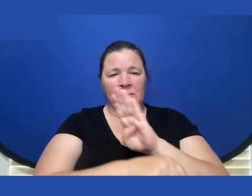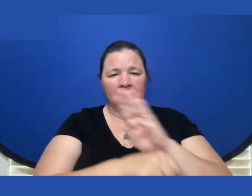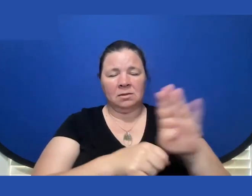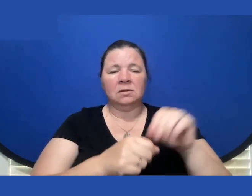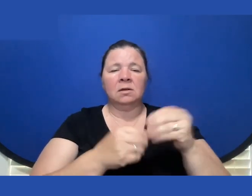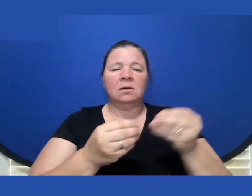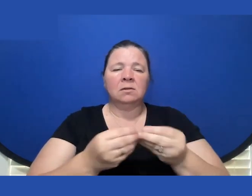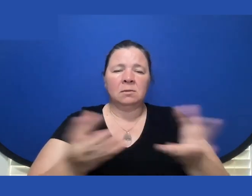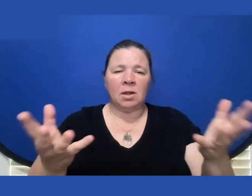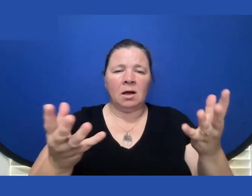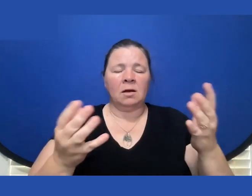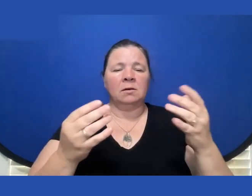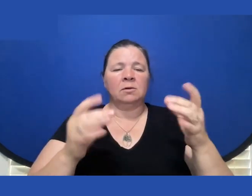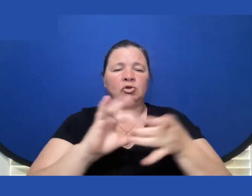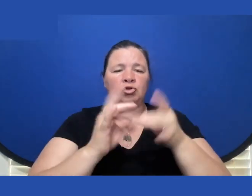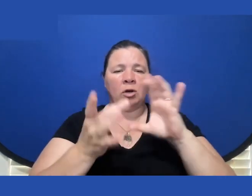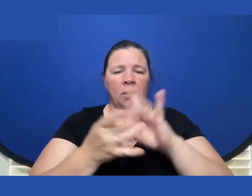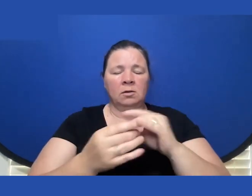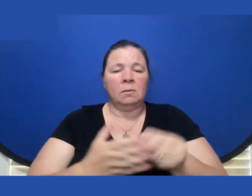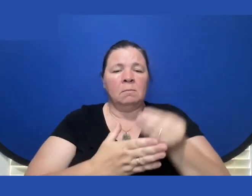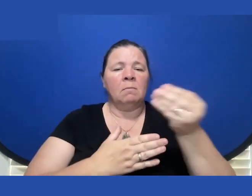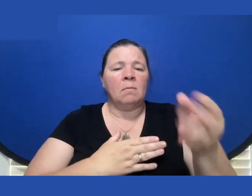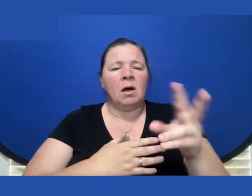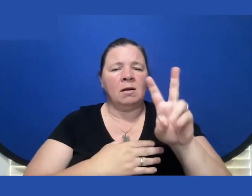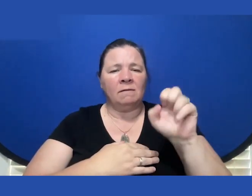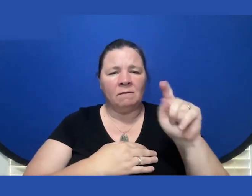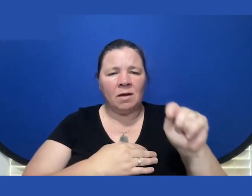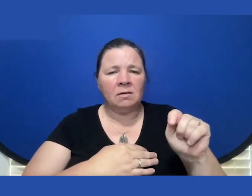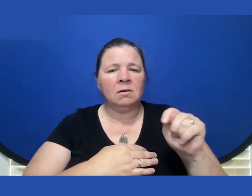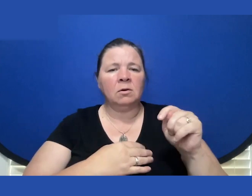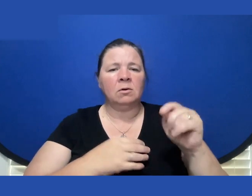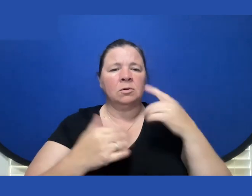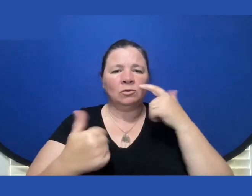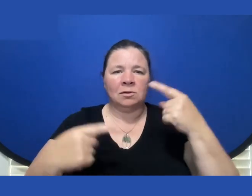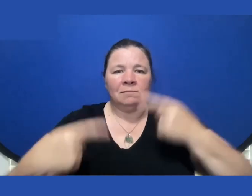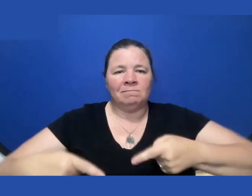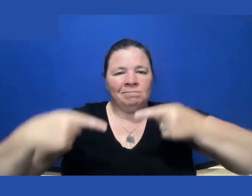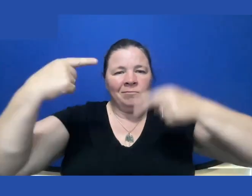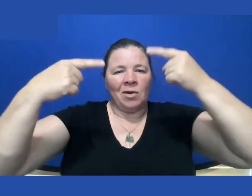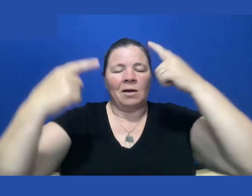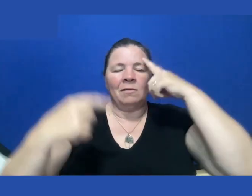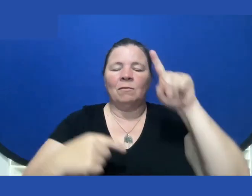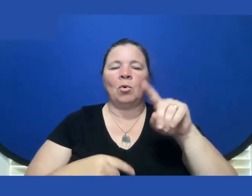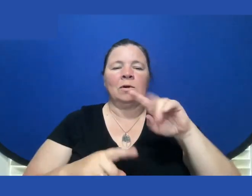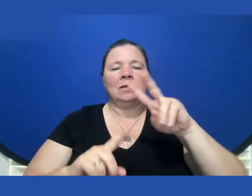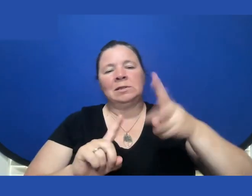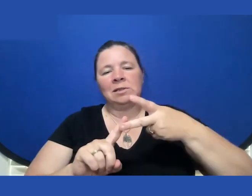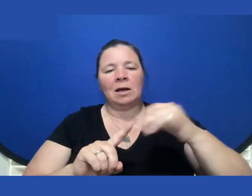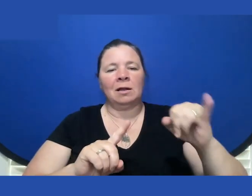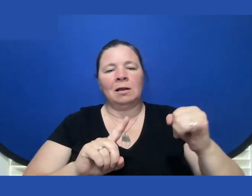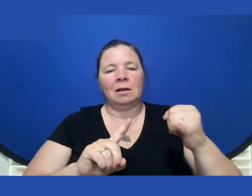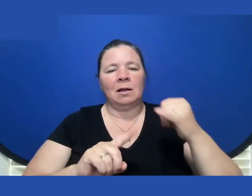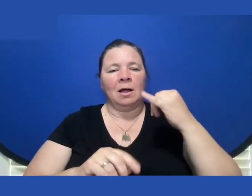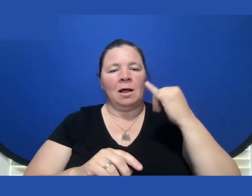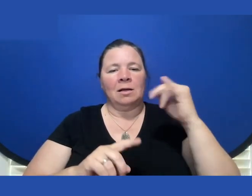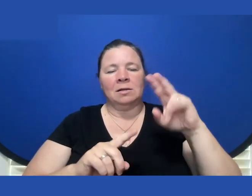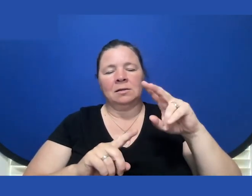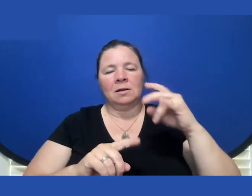we see that they're vying, Veterans and people with disabilities are vying for last and second last place in every research in terms of representation.